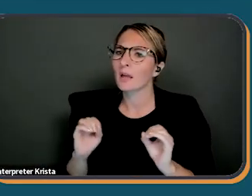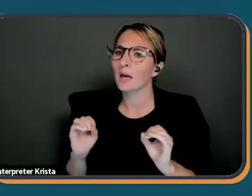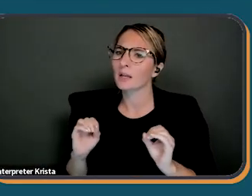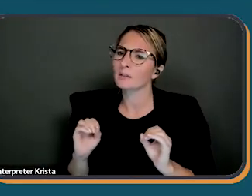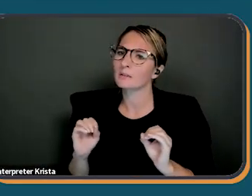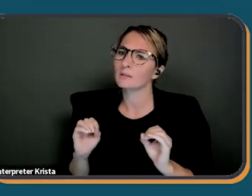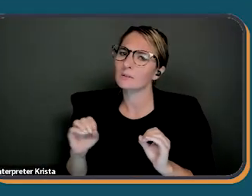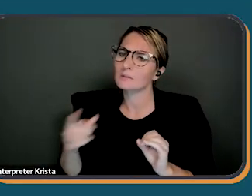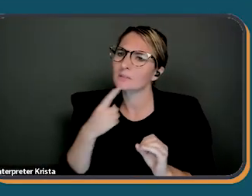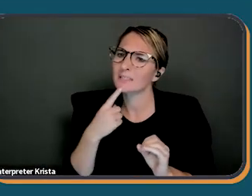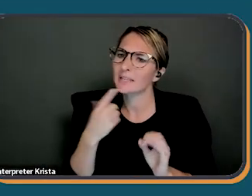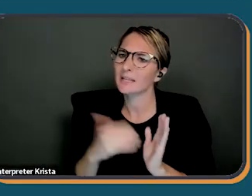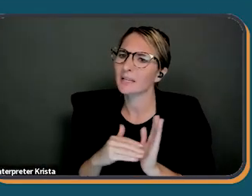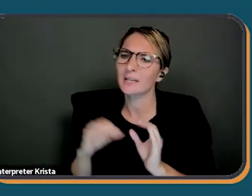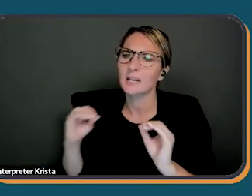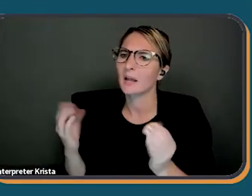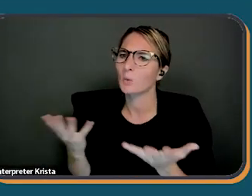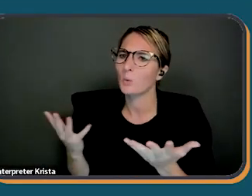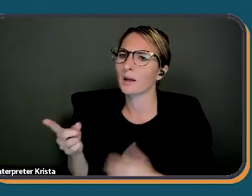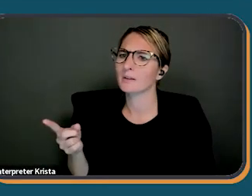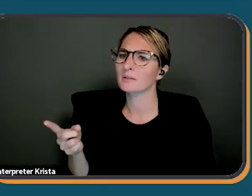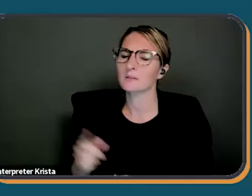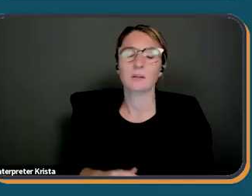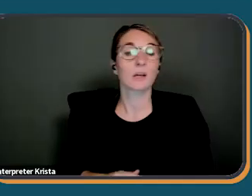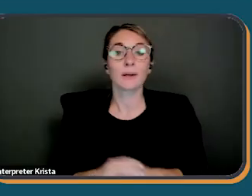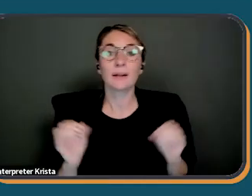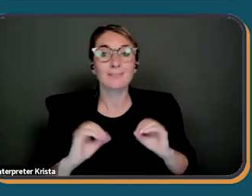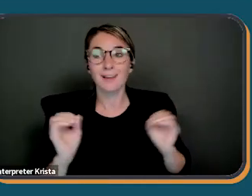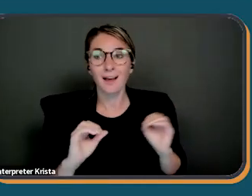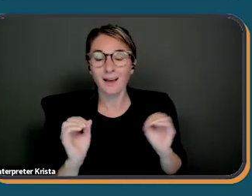Brooke Cruz: None, what was that, Latisha? None what?